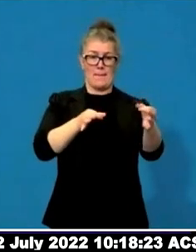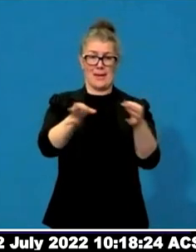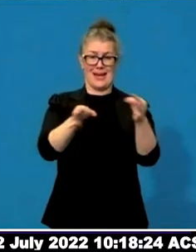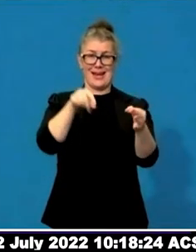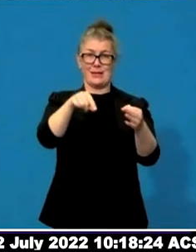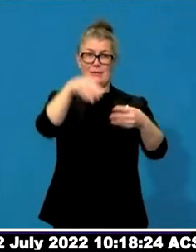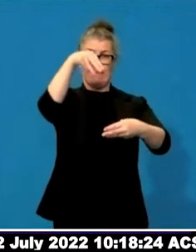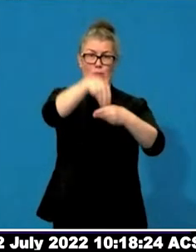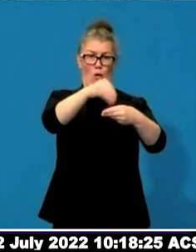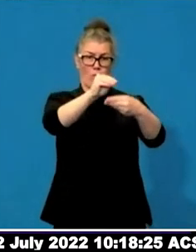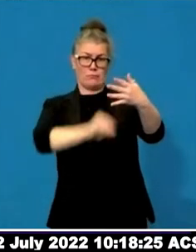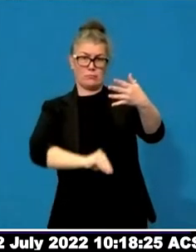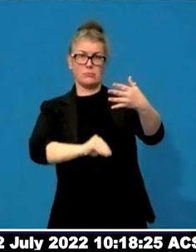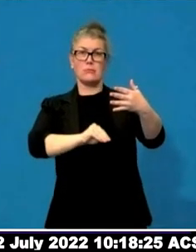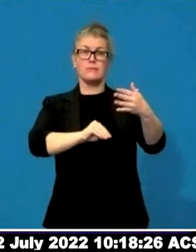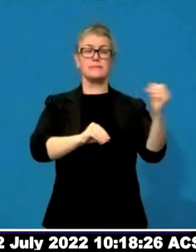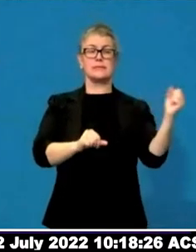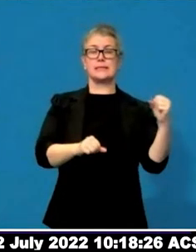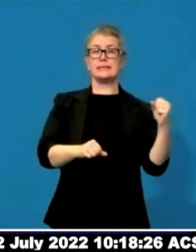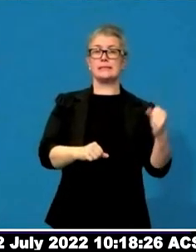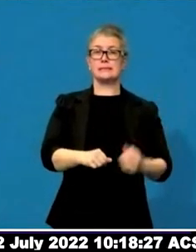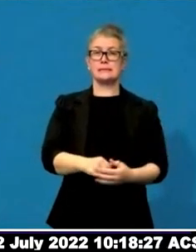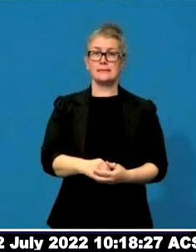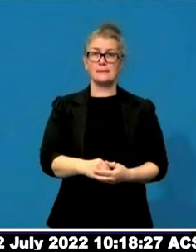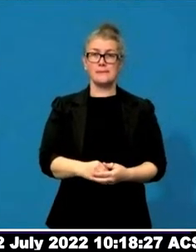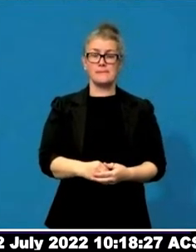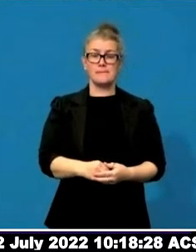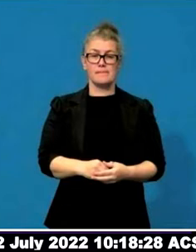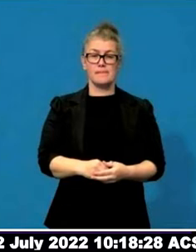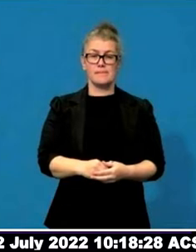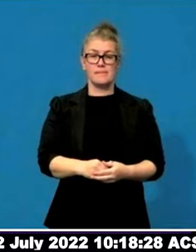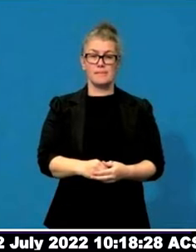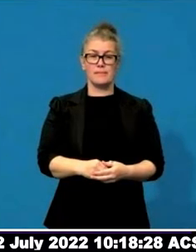Em is nodding. And you would like to know how to use your plan